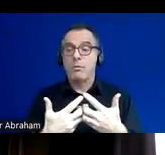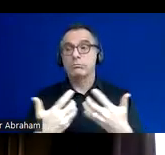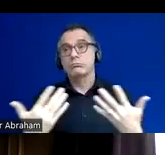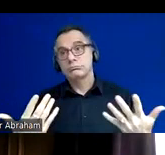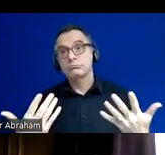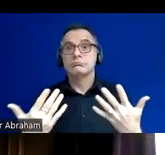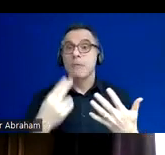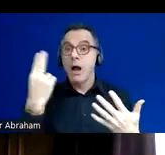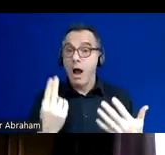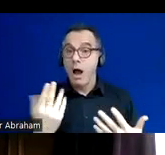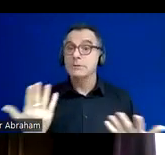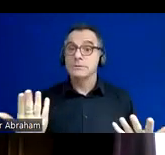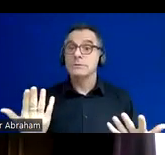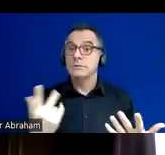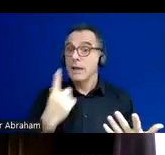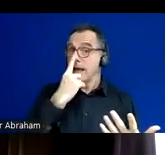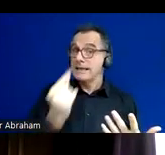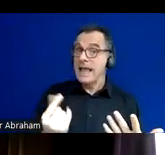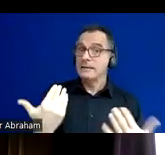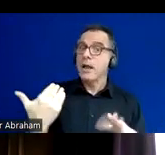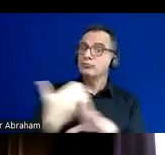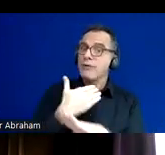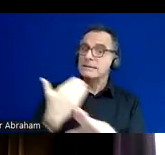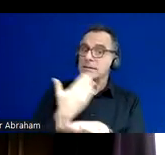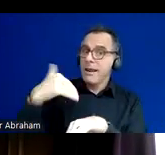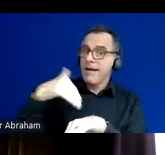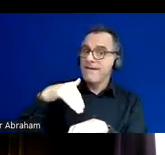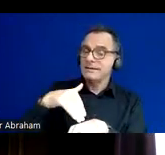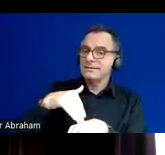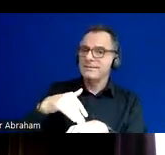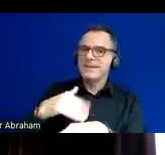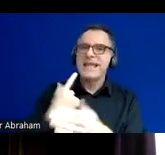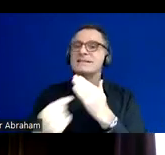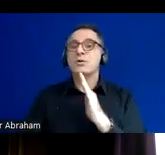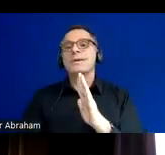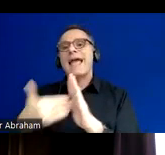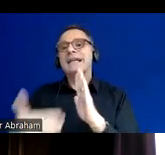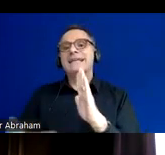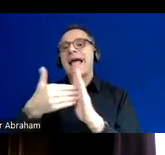artwork can be very practical; it's not just about adding things to our archives,